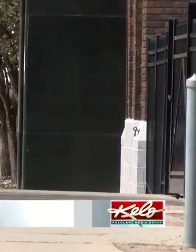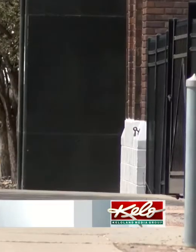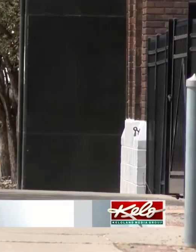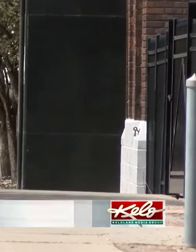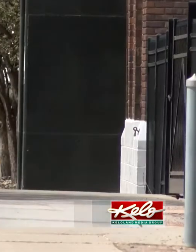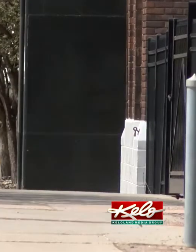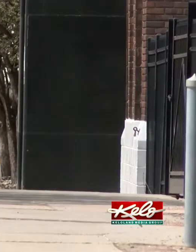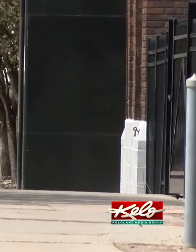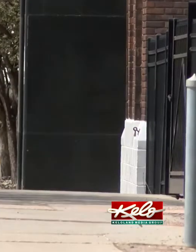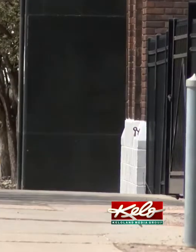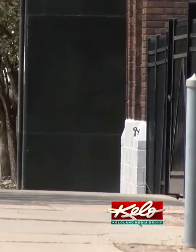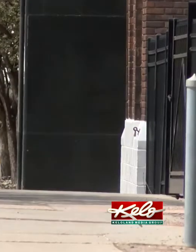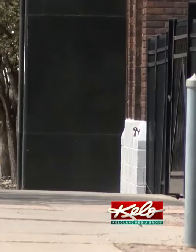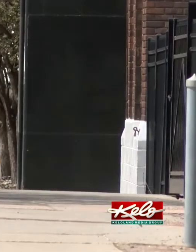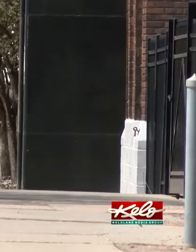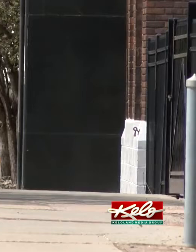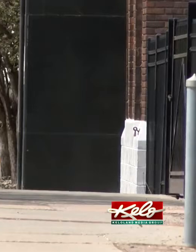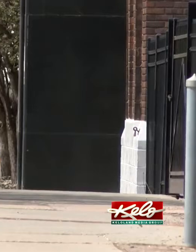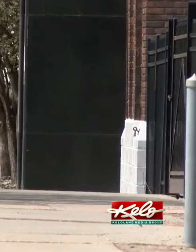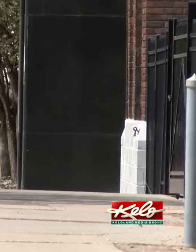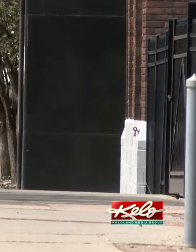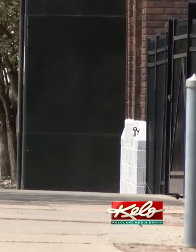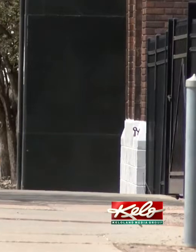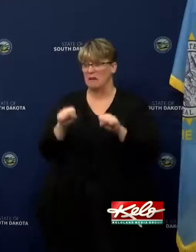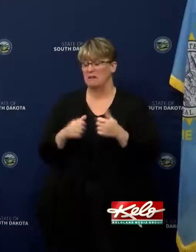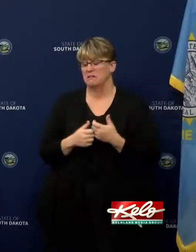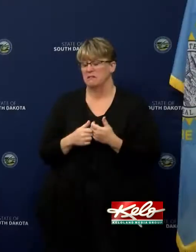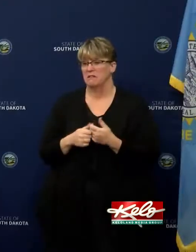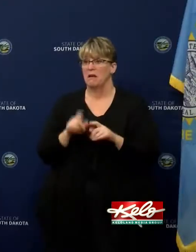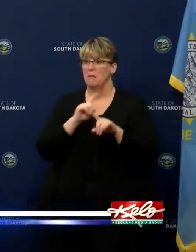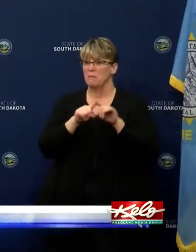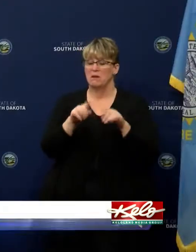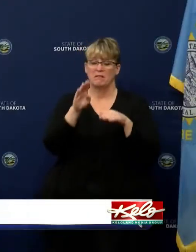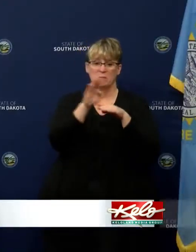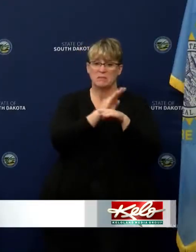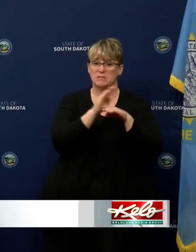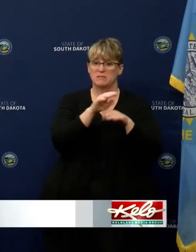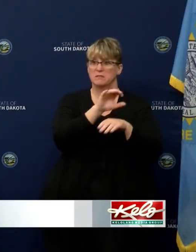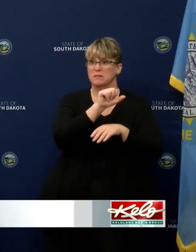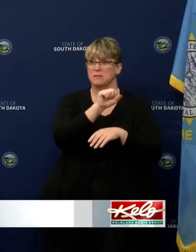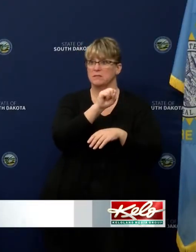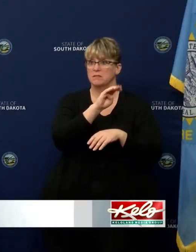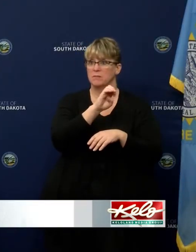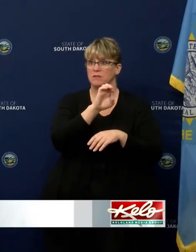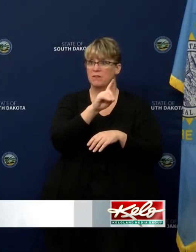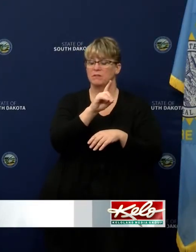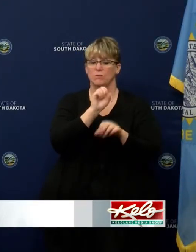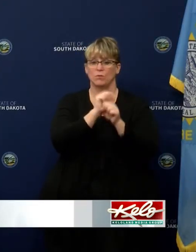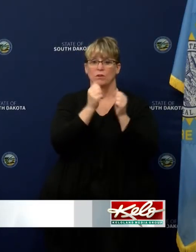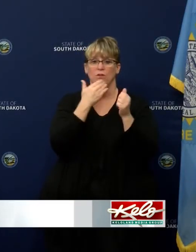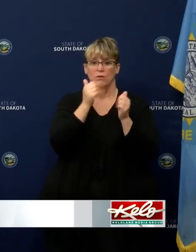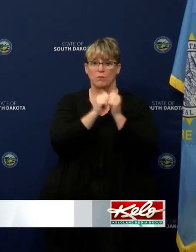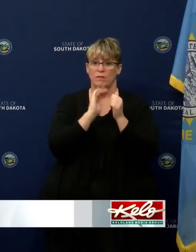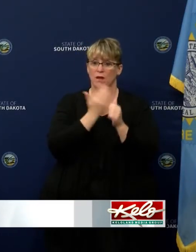RECOMMENDATIONS TO HELP REDUCE THE SPREAD OF COVID-19 IN THE SIOUX FALLS PROCESSING PLANT. "THEY'VE BEEN WORKING WELL WITH